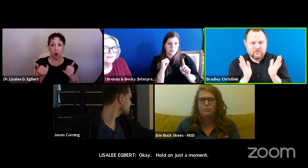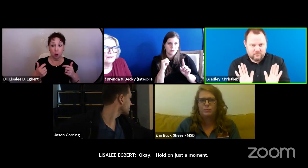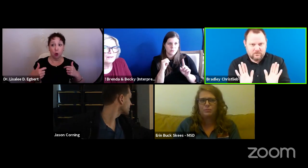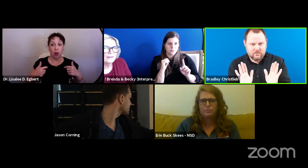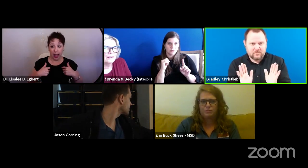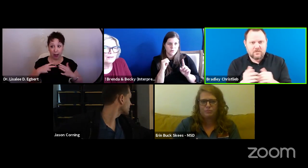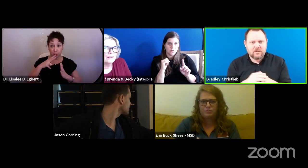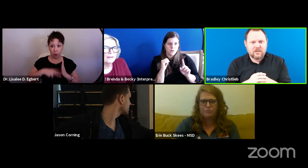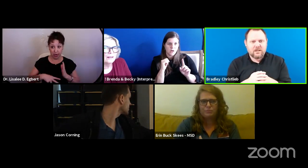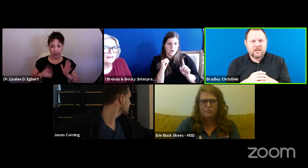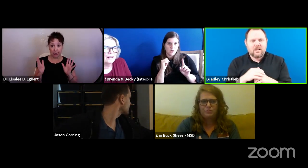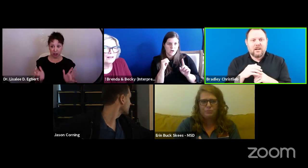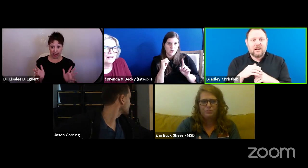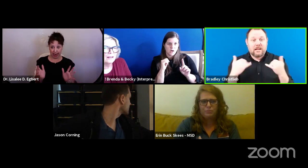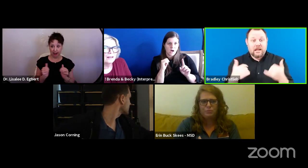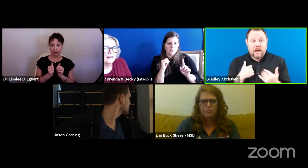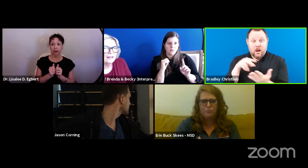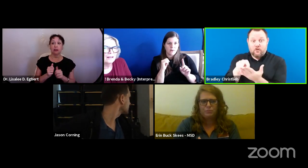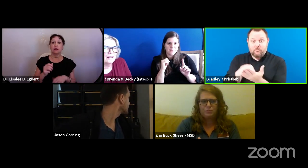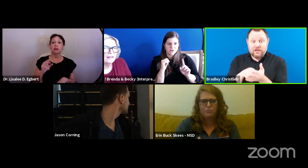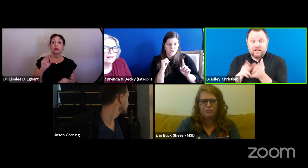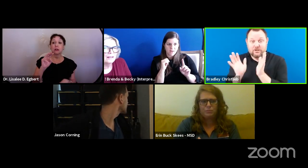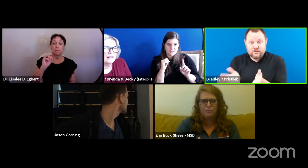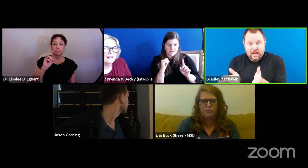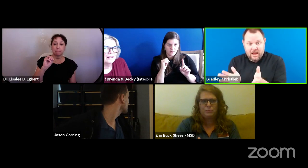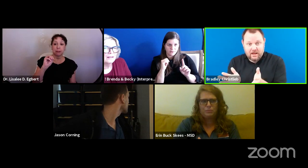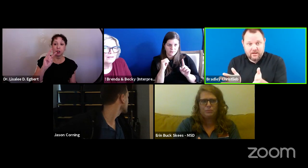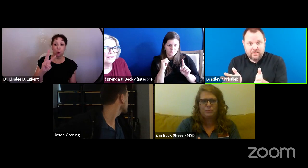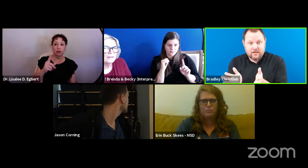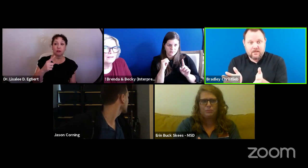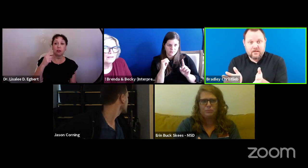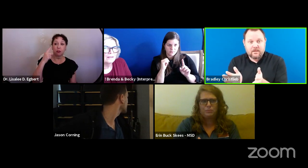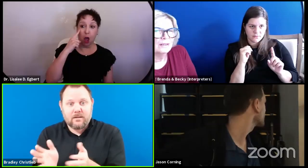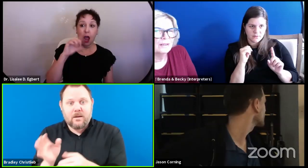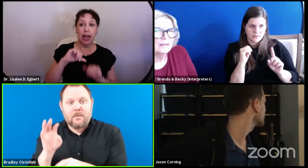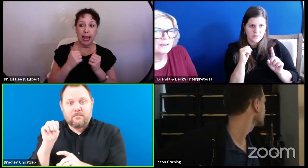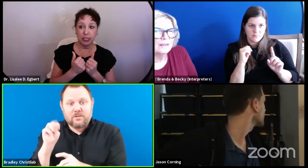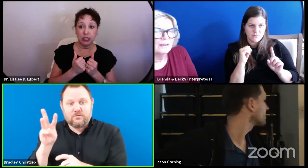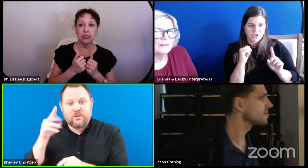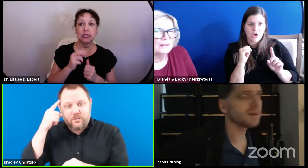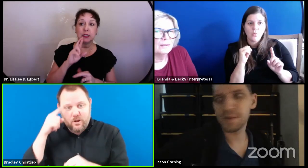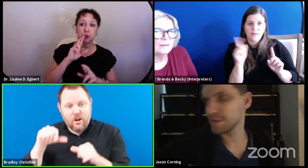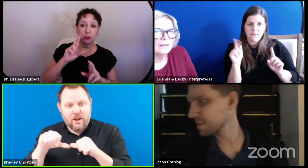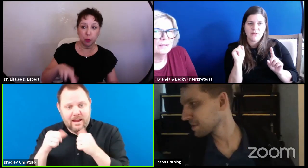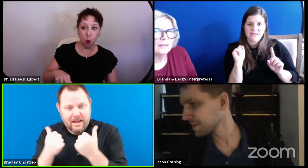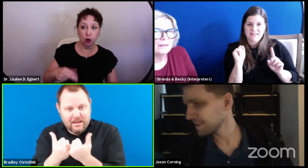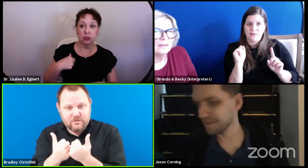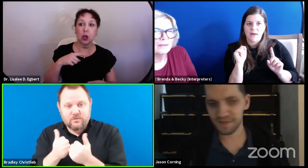So I read the chat myself. Michele, let me read this out loud.